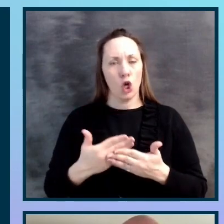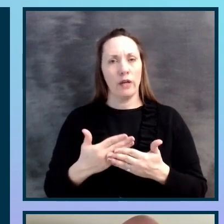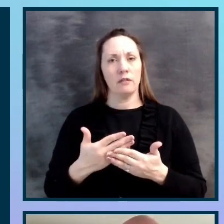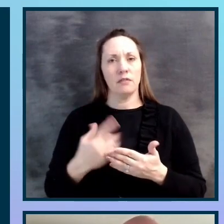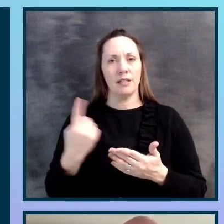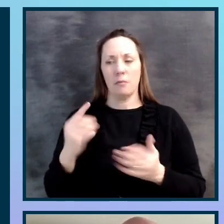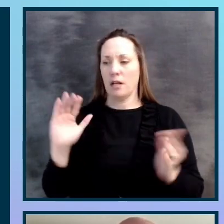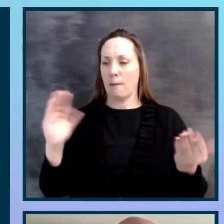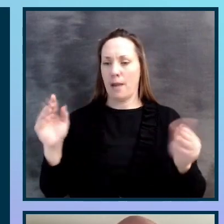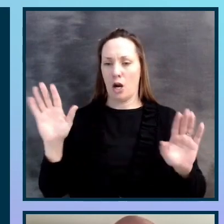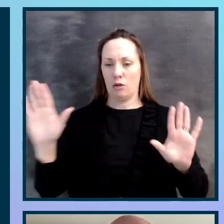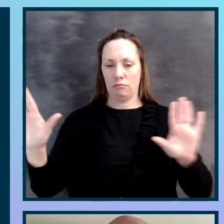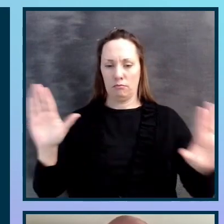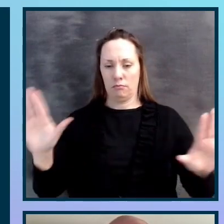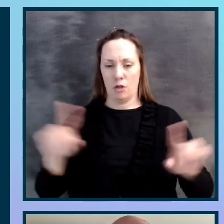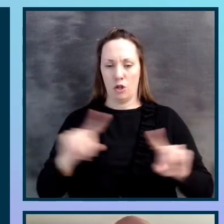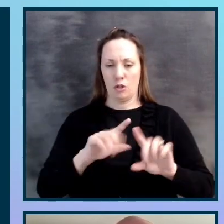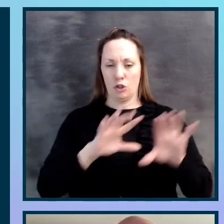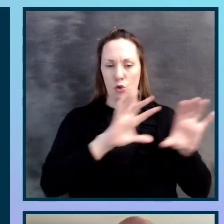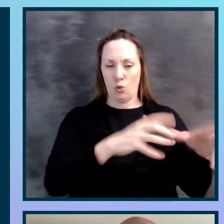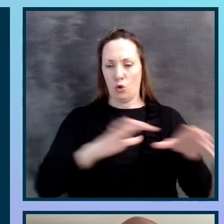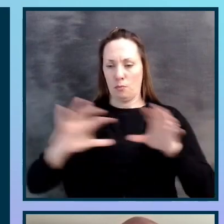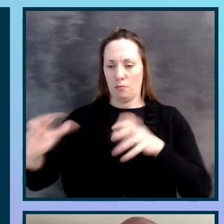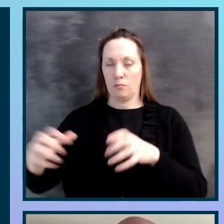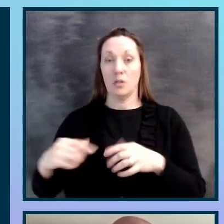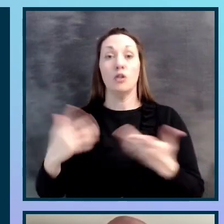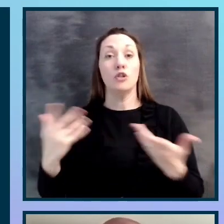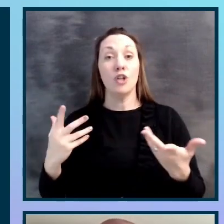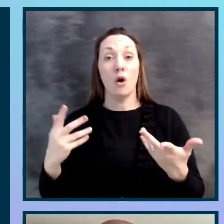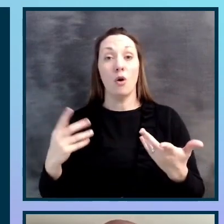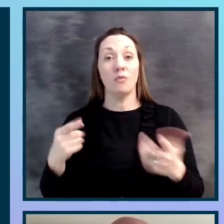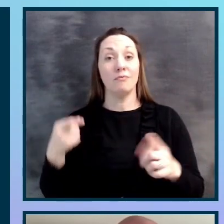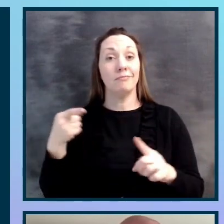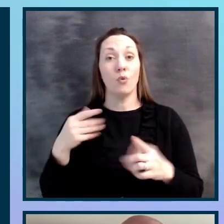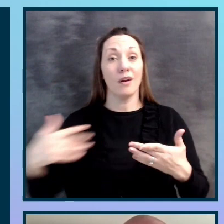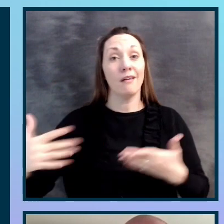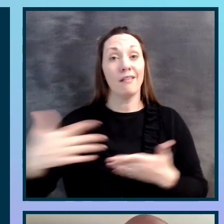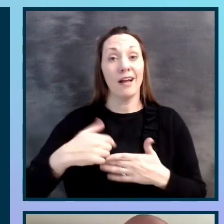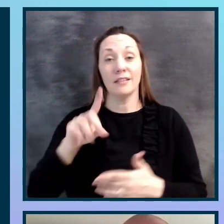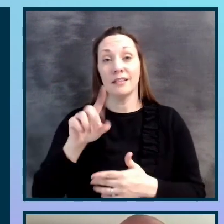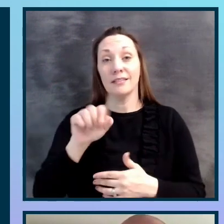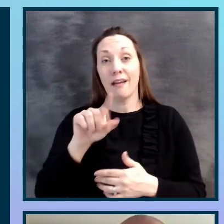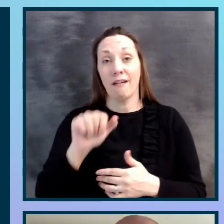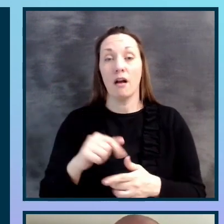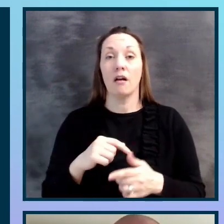between the two groups. So we collected all this data. And it also meant by being absolutely certain